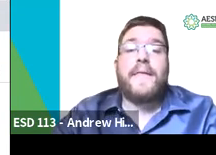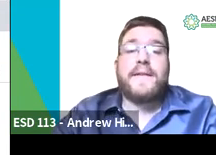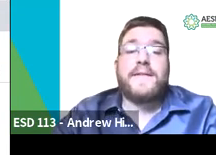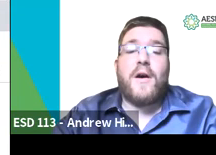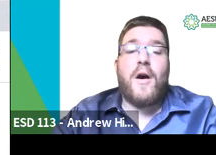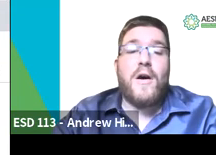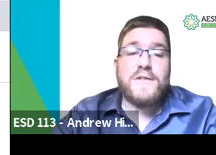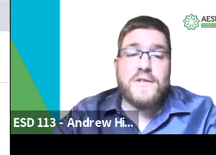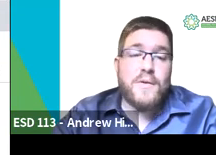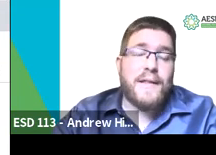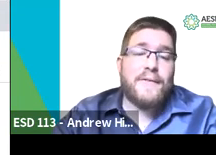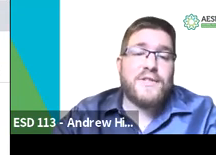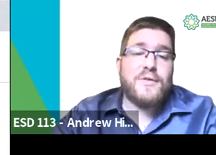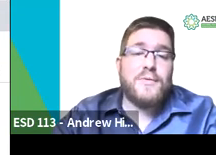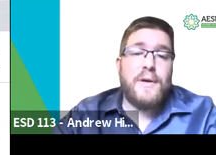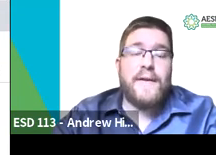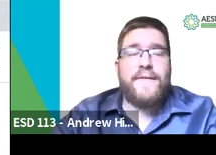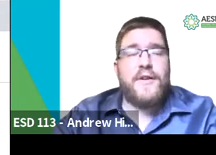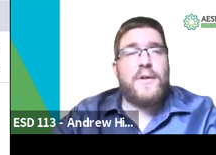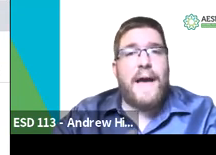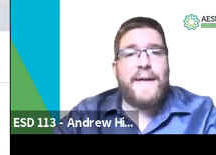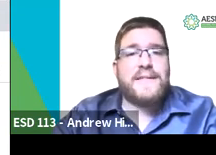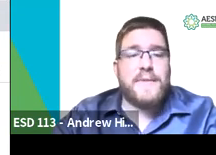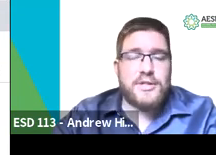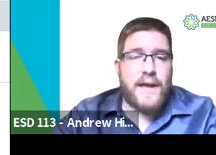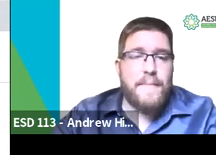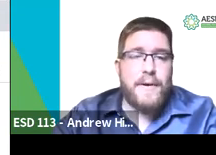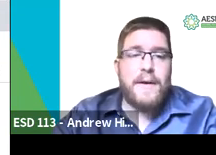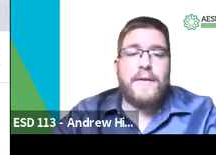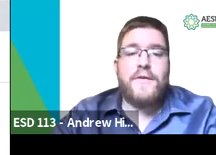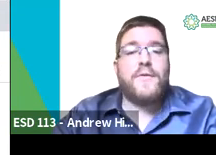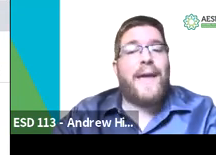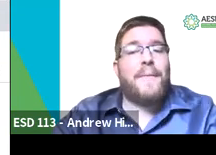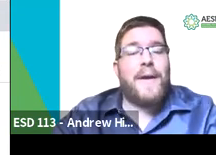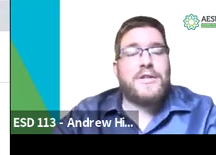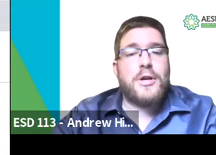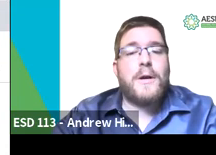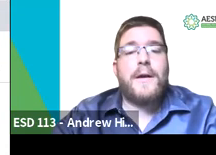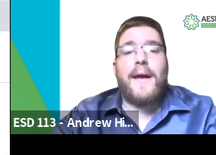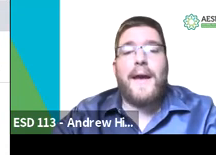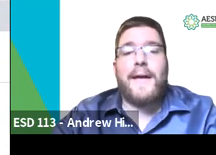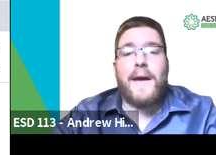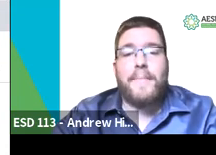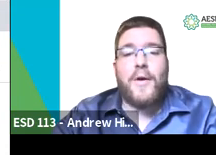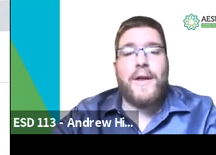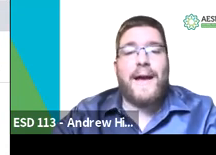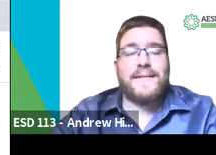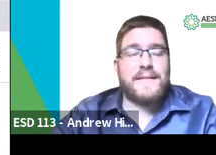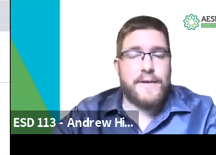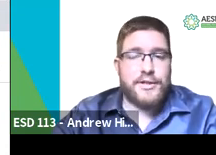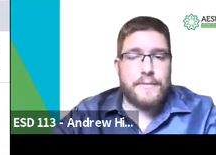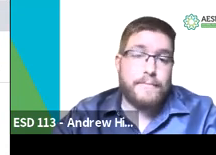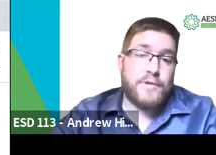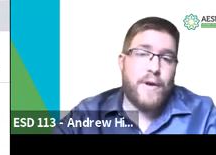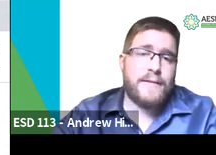ESD 113 - Andrew Hickman: This also allows you, if you allow that submission type to take a picture and upload it as a submission. Correct.